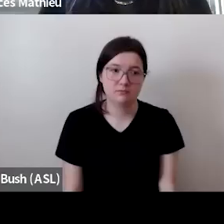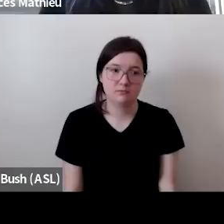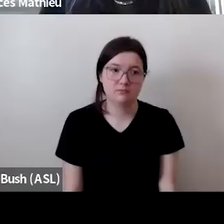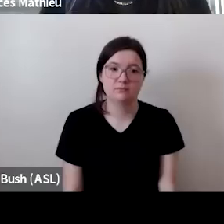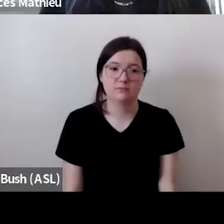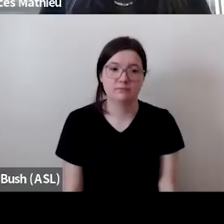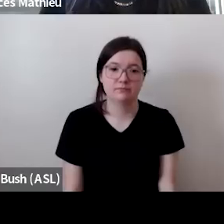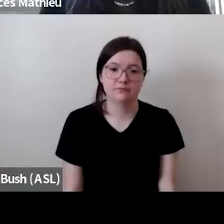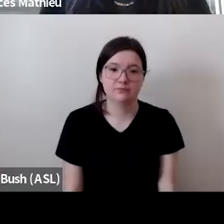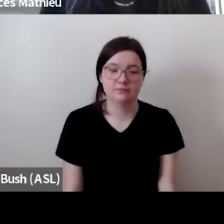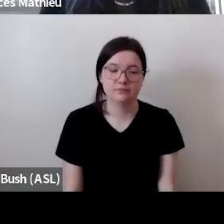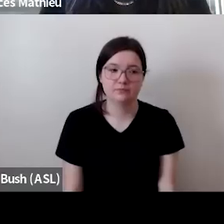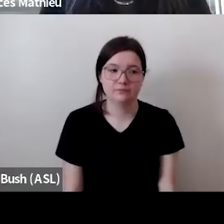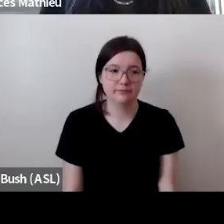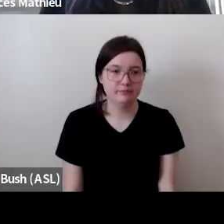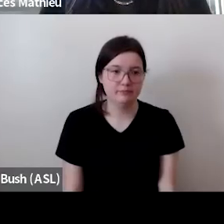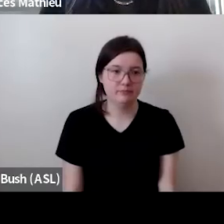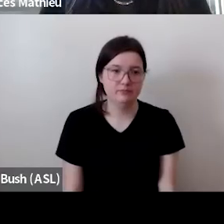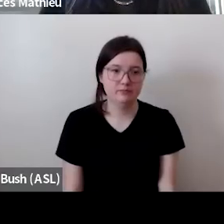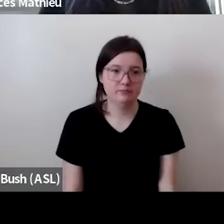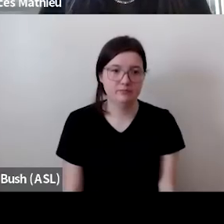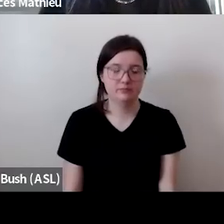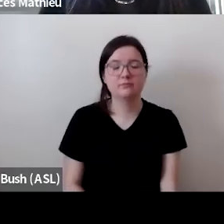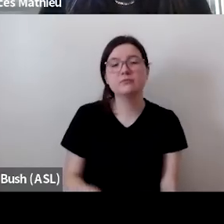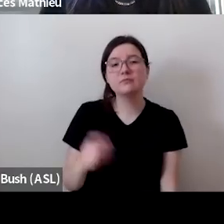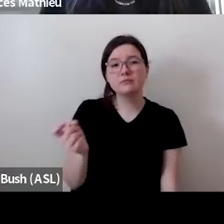There's questions around common co-occurring disorders.